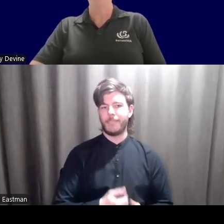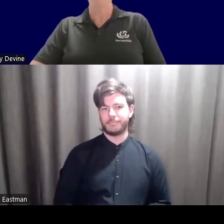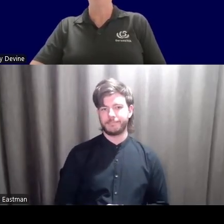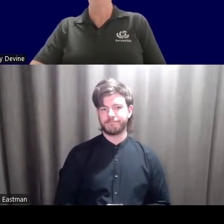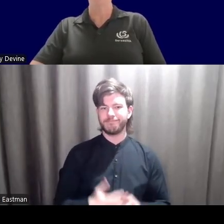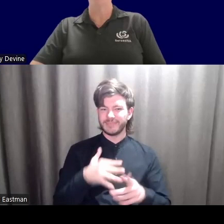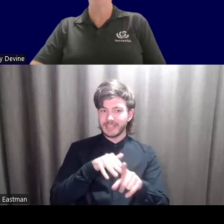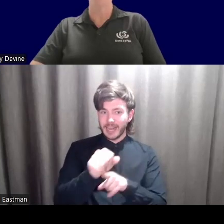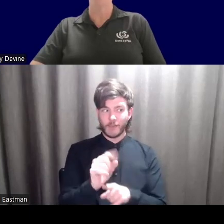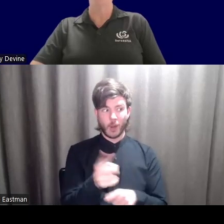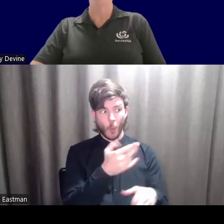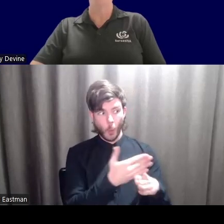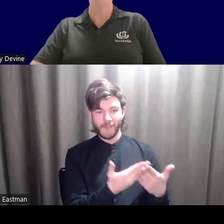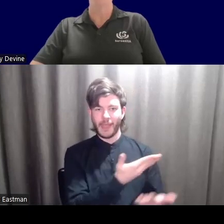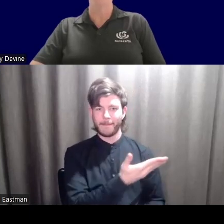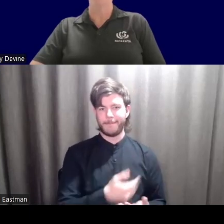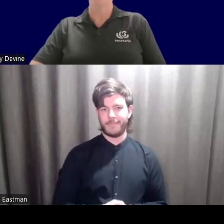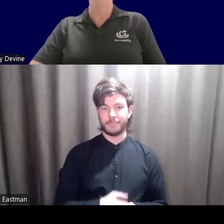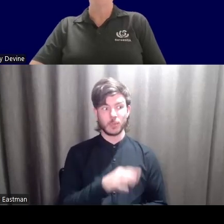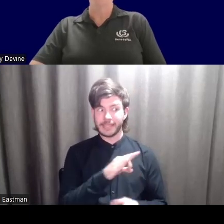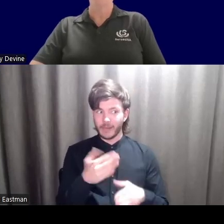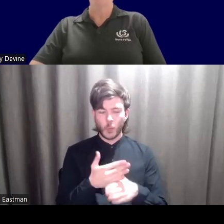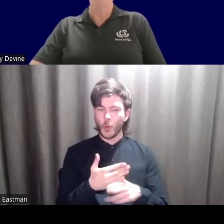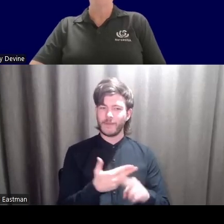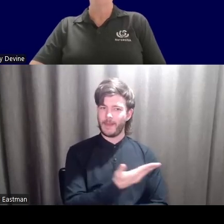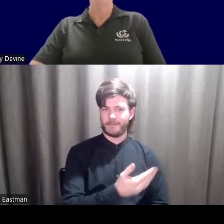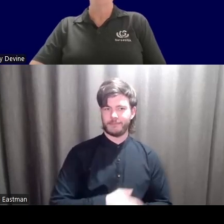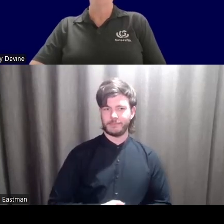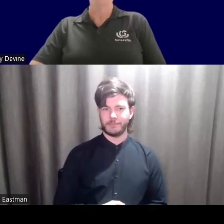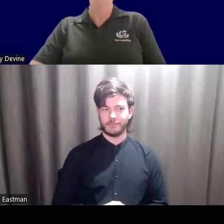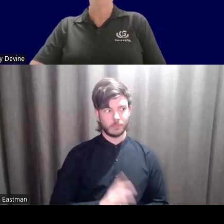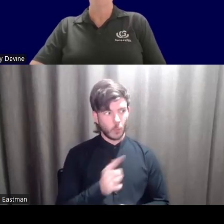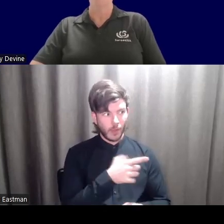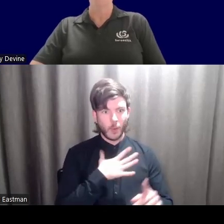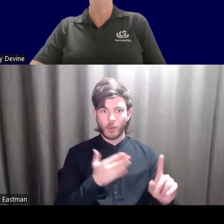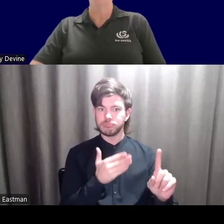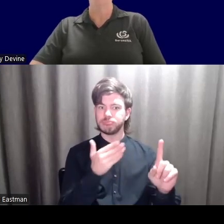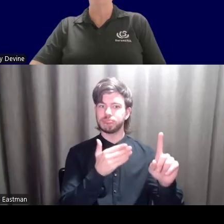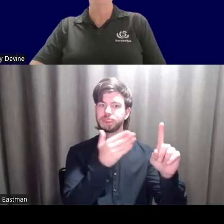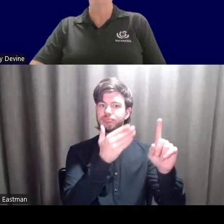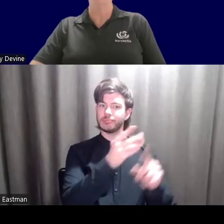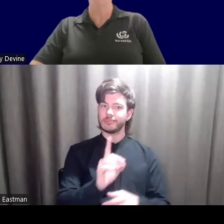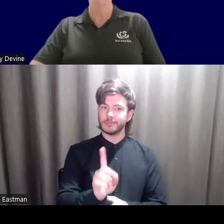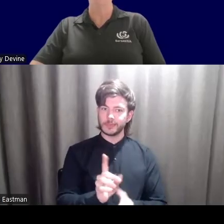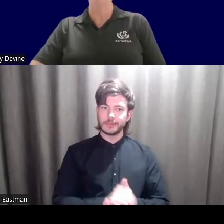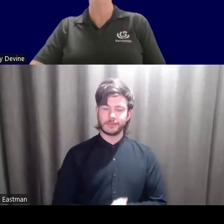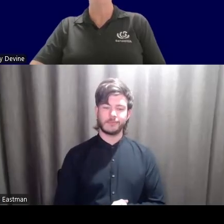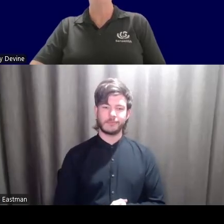what they want to work towards is important and remembering that your perception of what a good